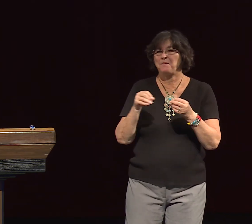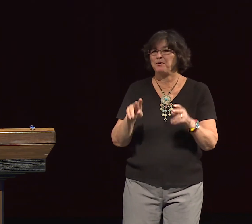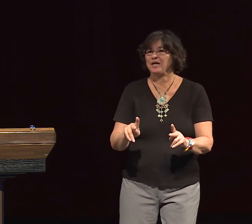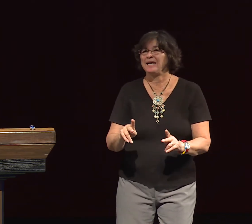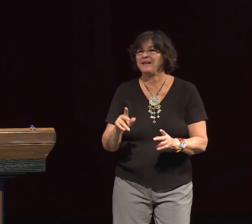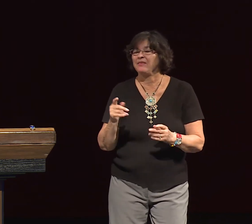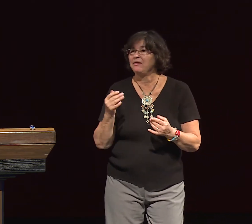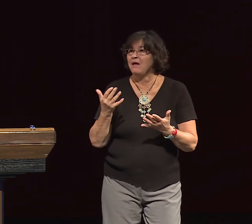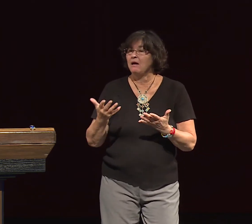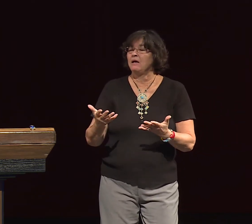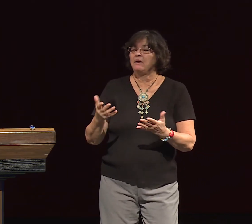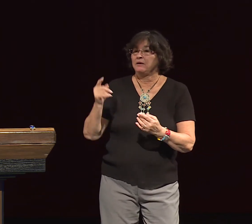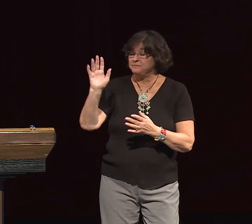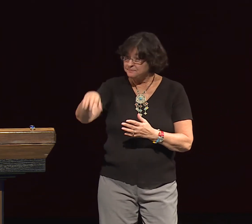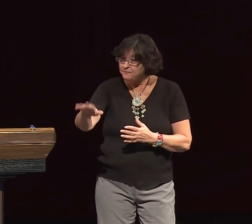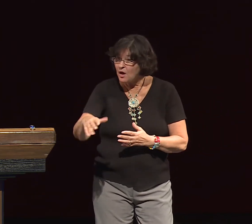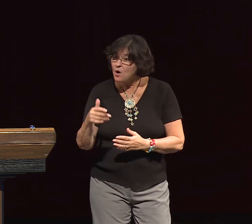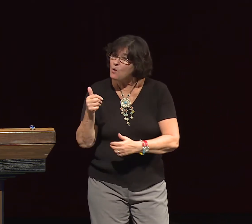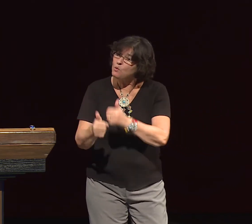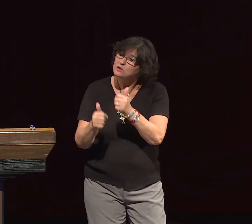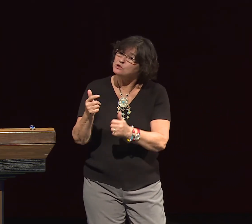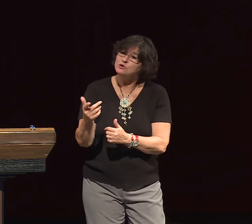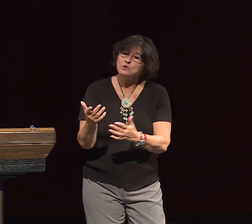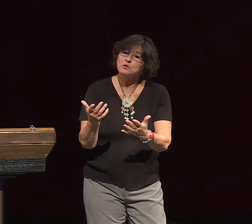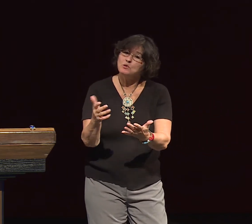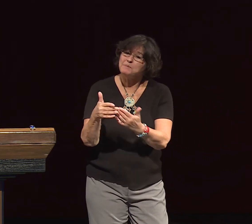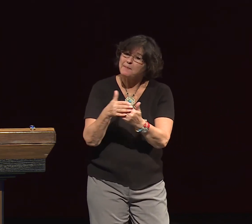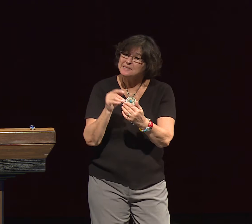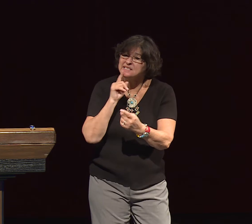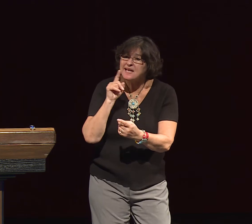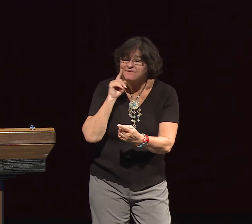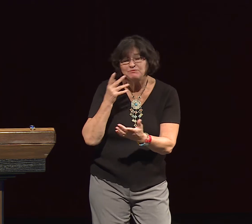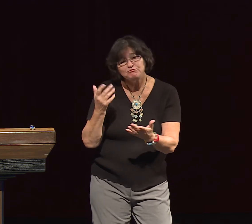"that my child could be socializing with."